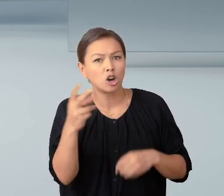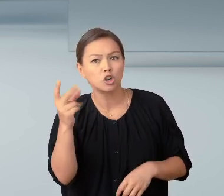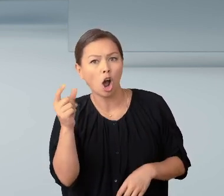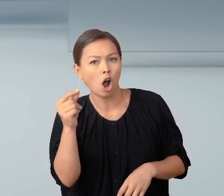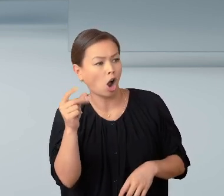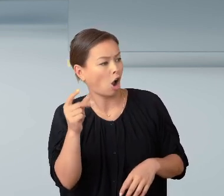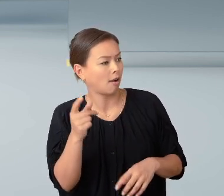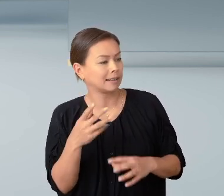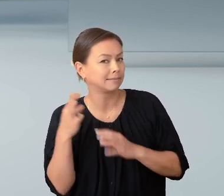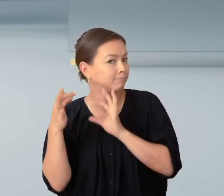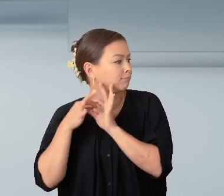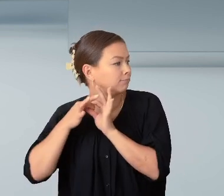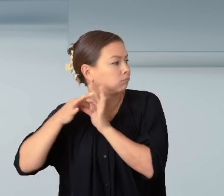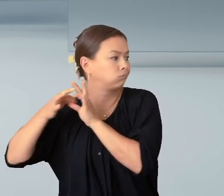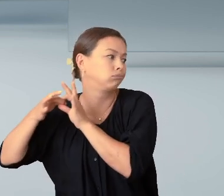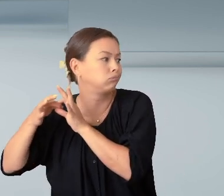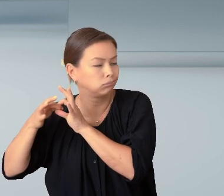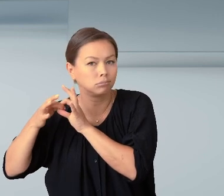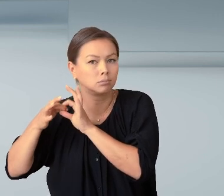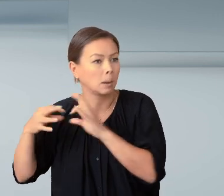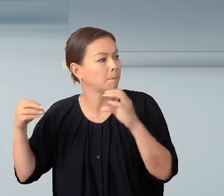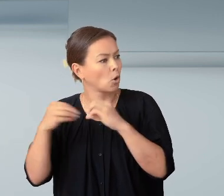need to start producing a puppy patty for distribution to our